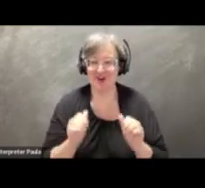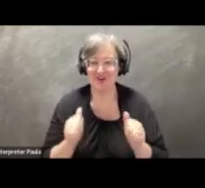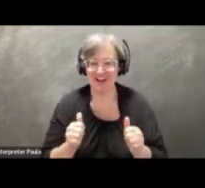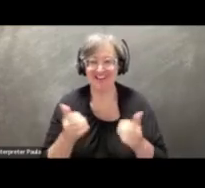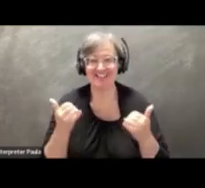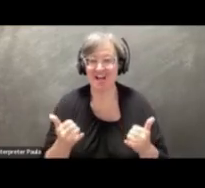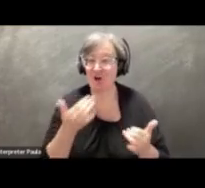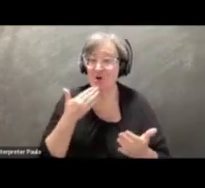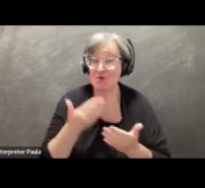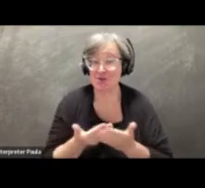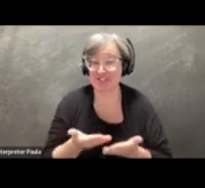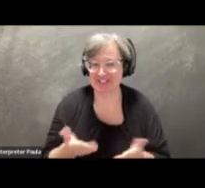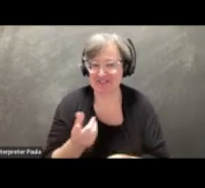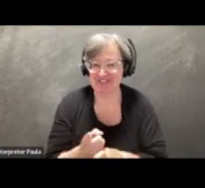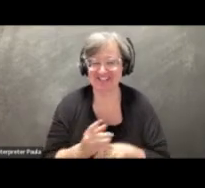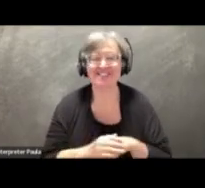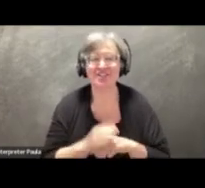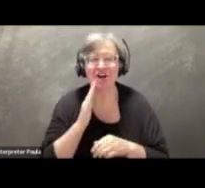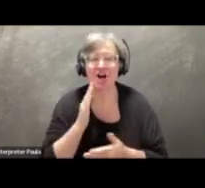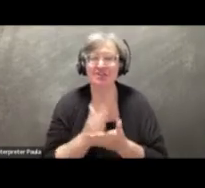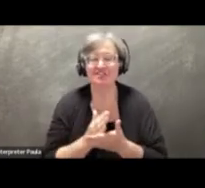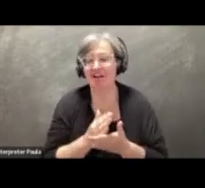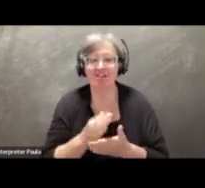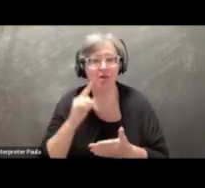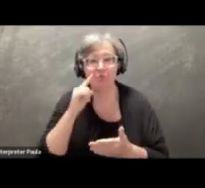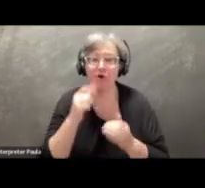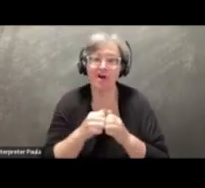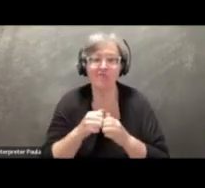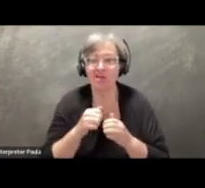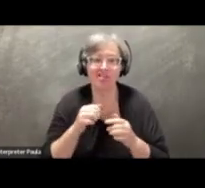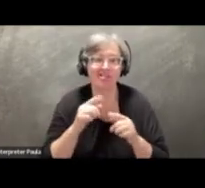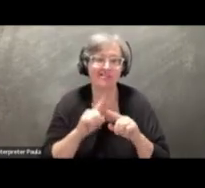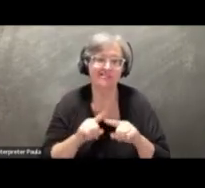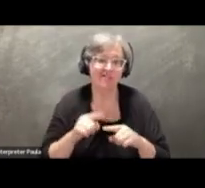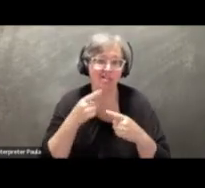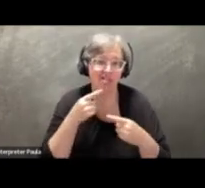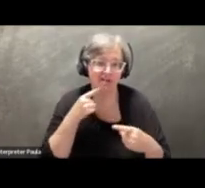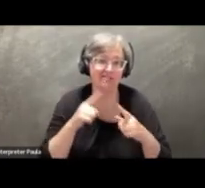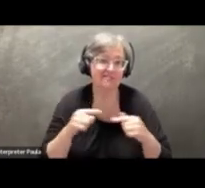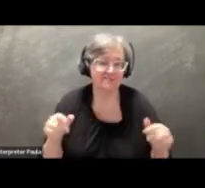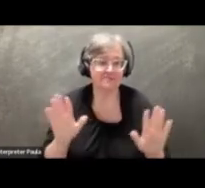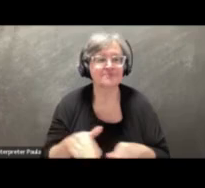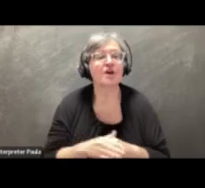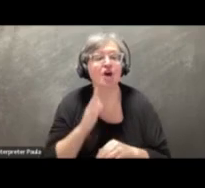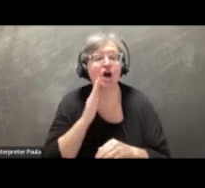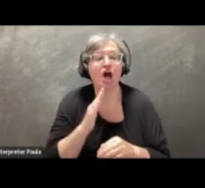to the good stuff, right? I'm going to stop boring you with logistics. I am very pleased to introduce our two panelists for